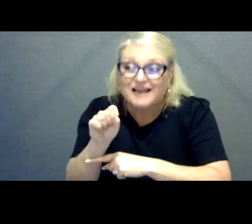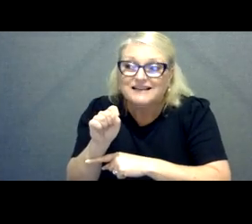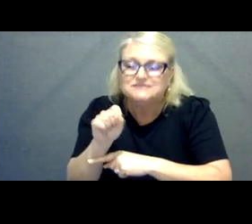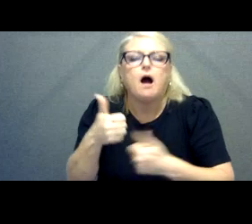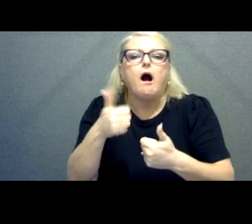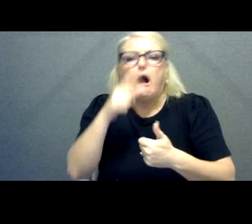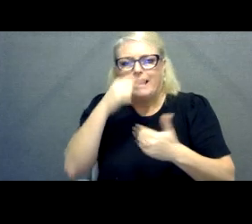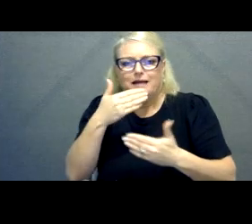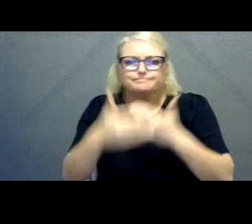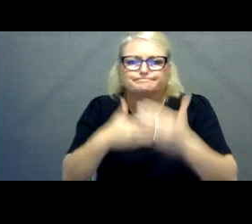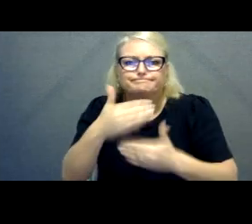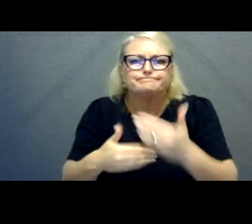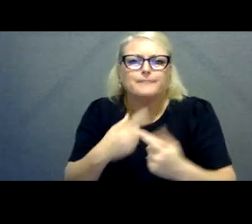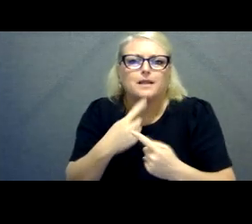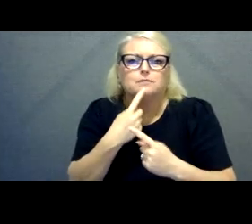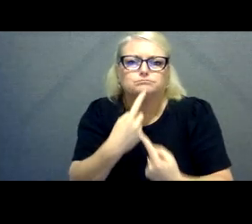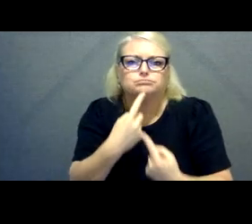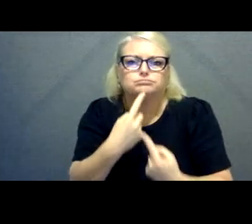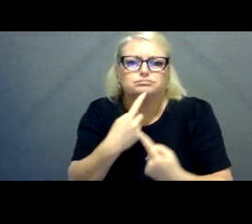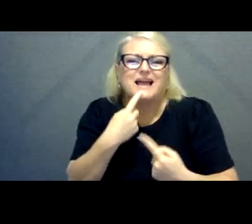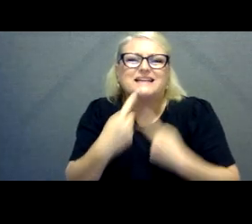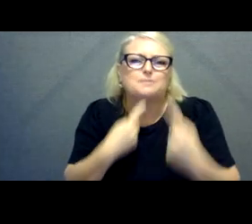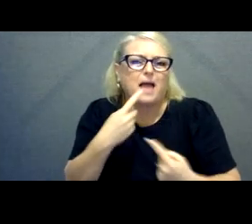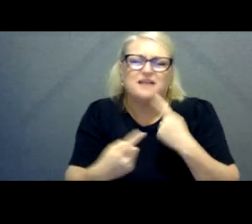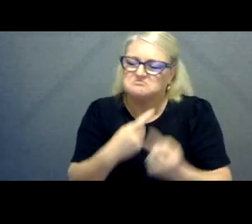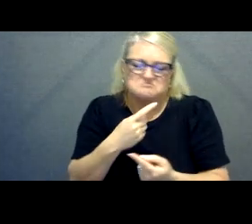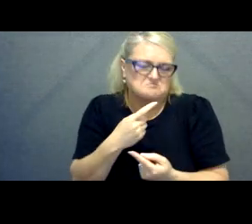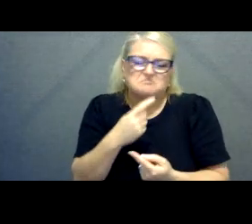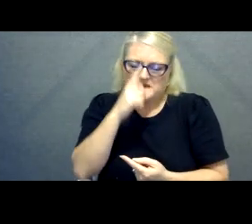you can explain them to the client we're happy to do that but we need the client to authorize